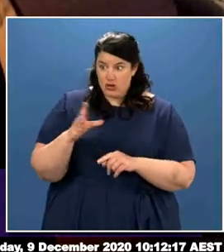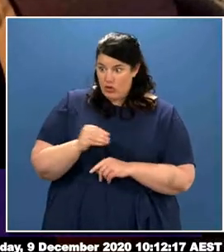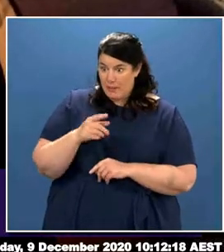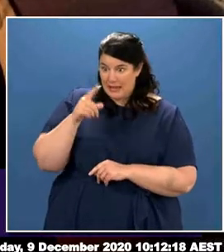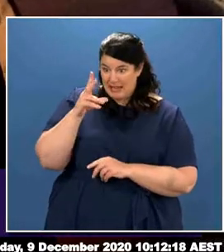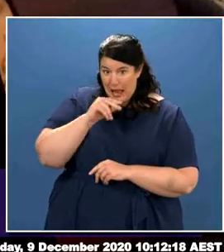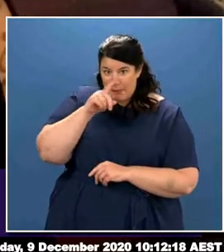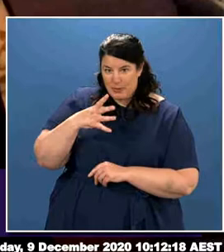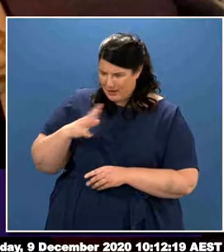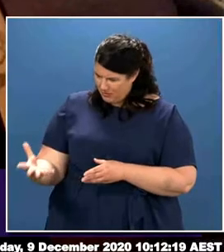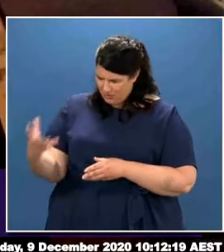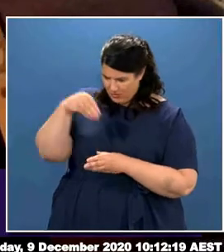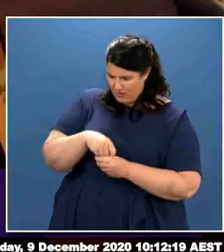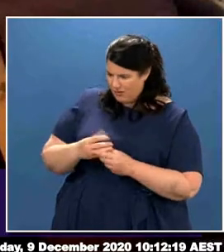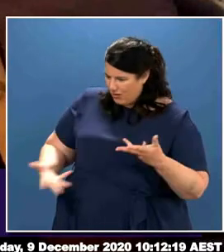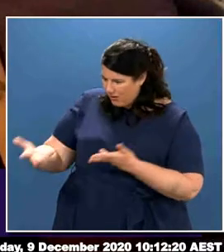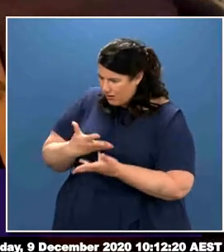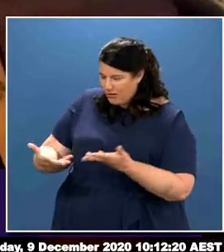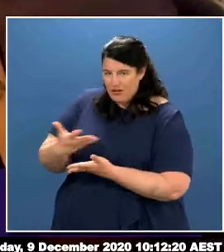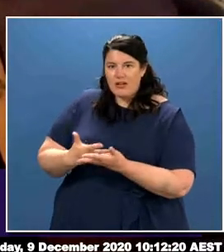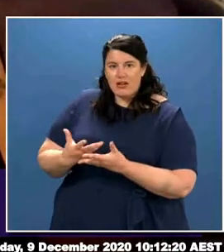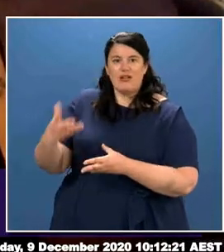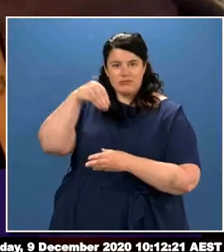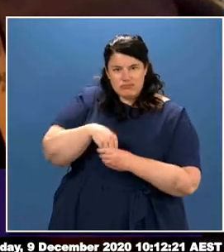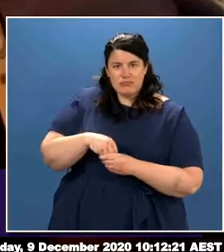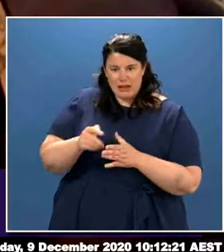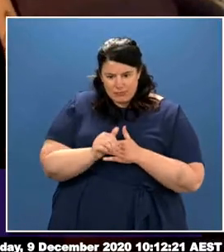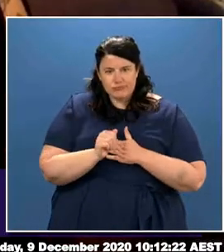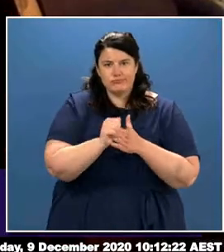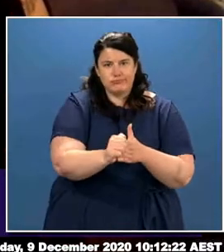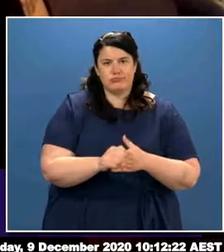people's issues, you need to involve young people and let them lead the way.